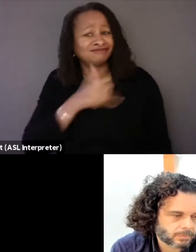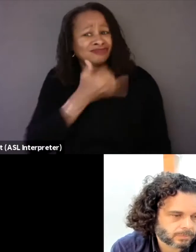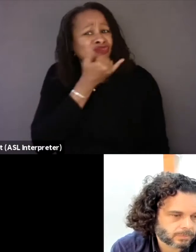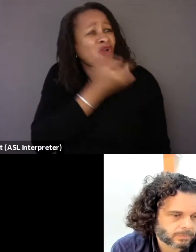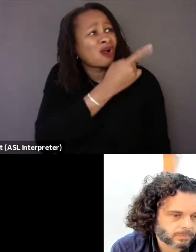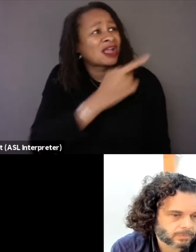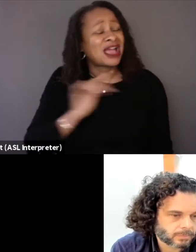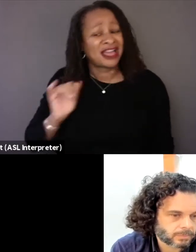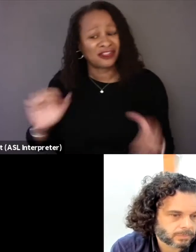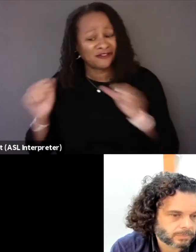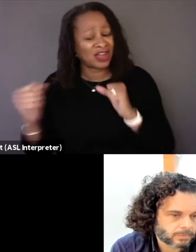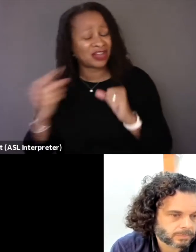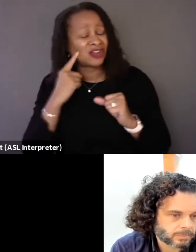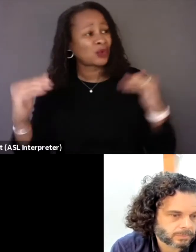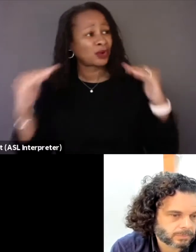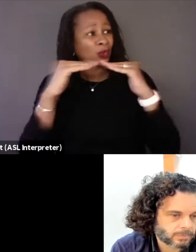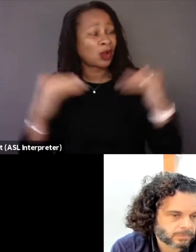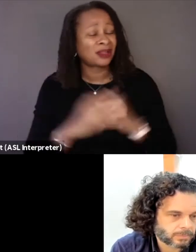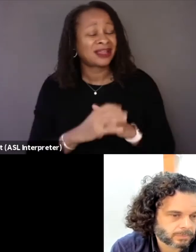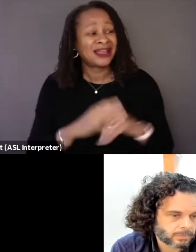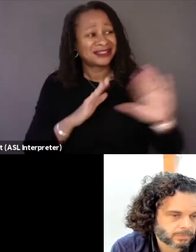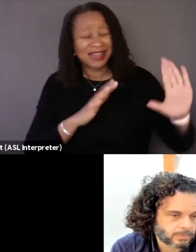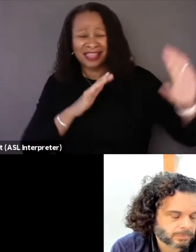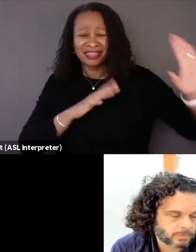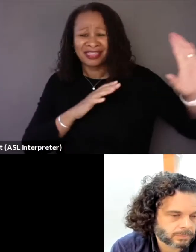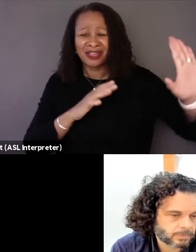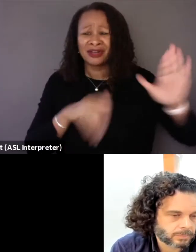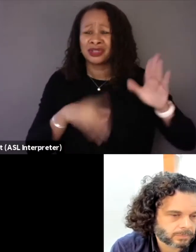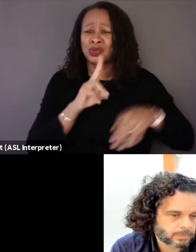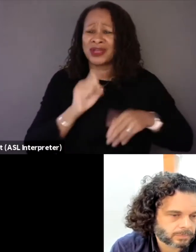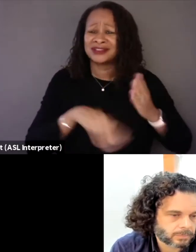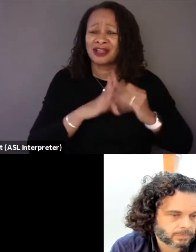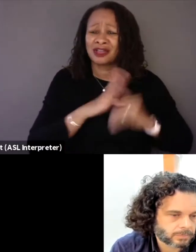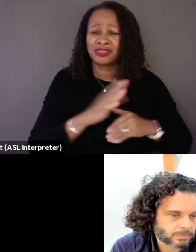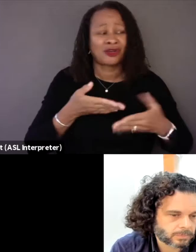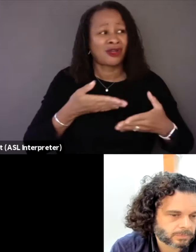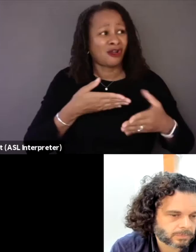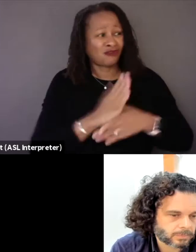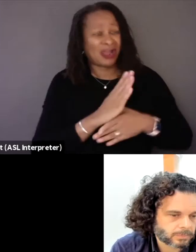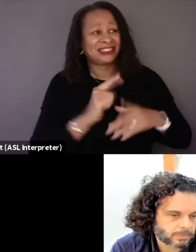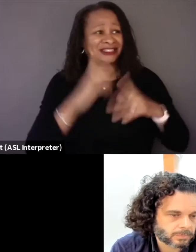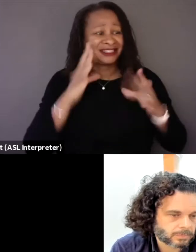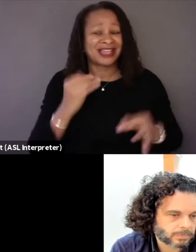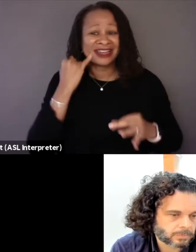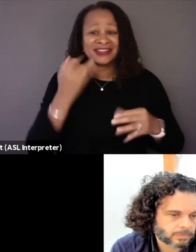It's not their right to decide whether that story gets out or, or not. And in that way, that does feel like a piece of activism